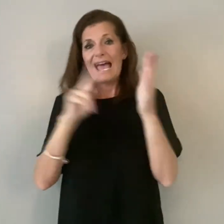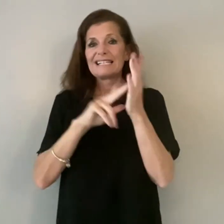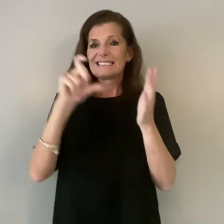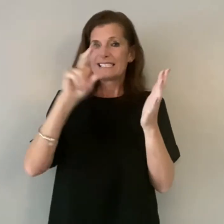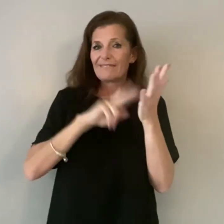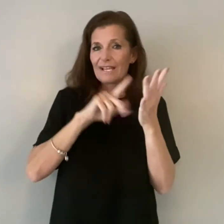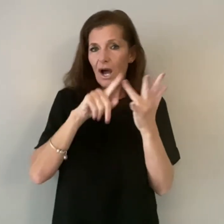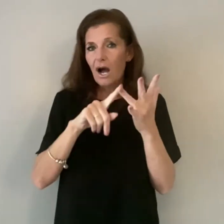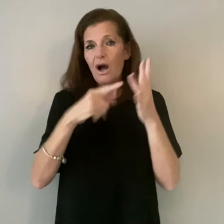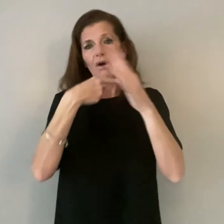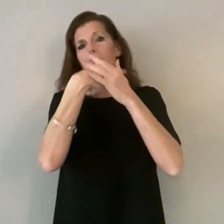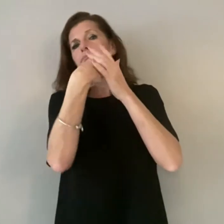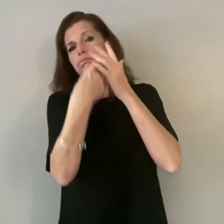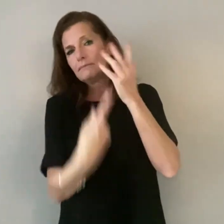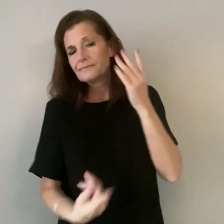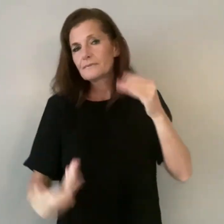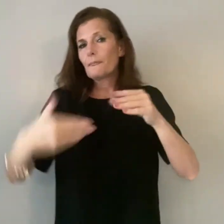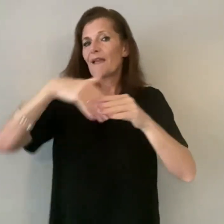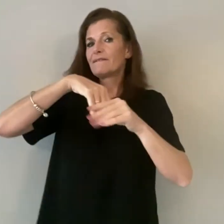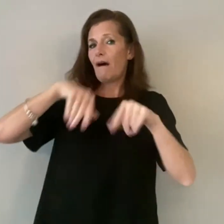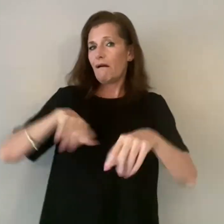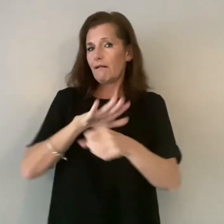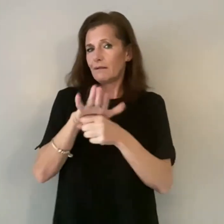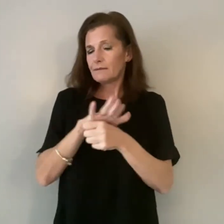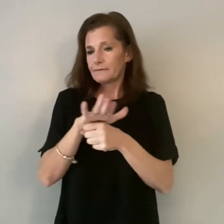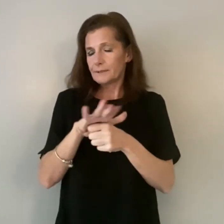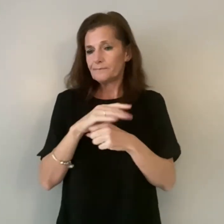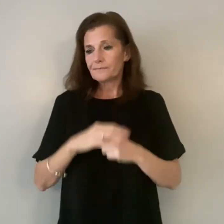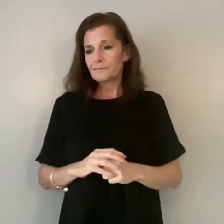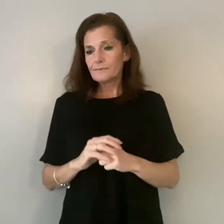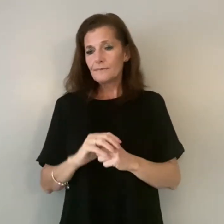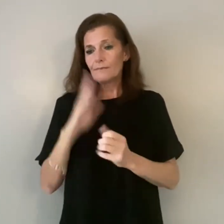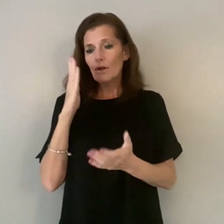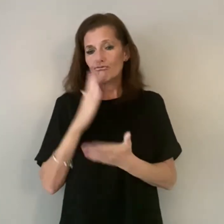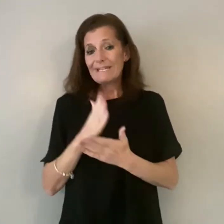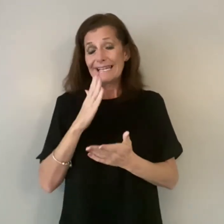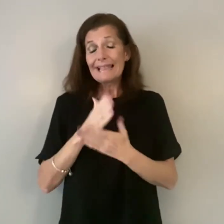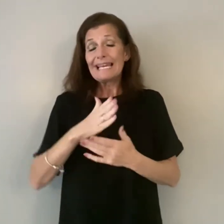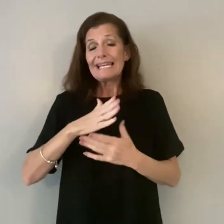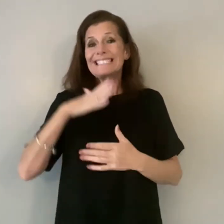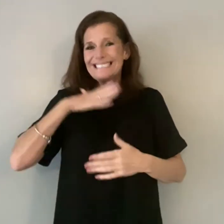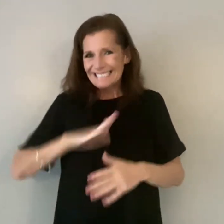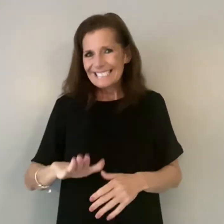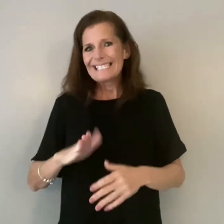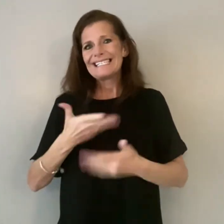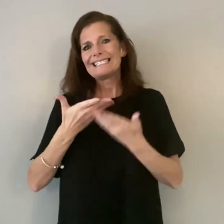NCVO, ACEVO, others who are involved in the area. I think the conversation really needs to be had.